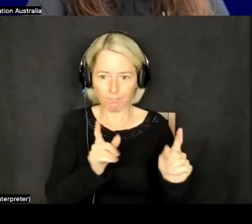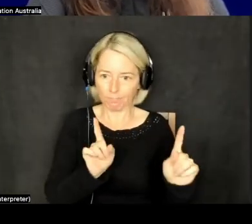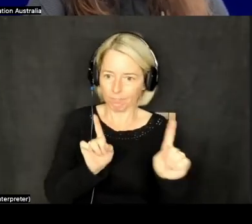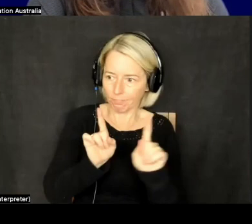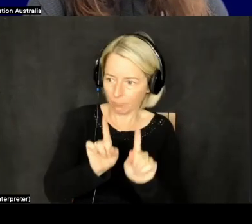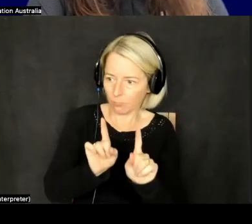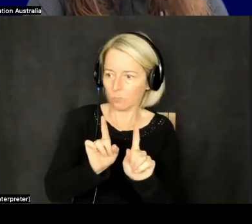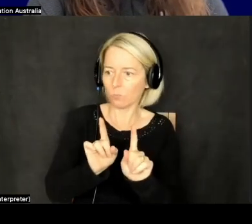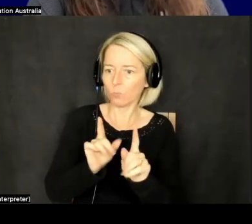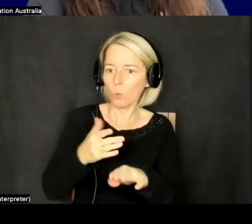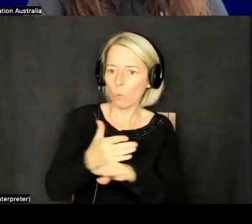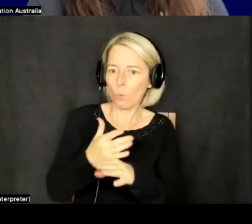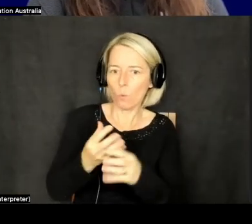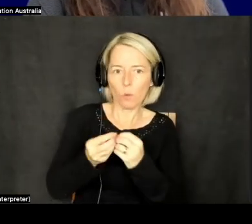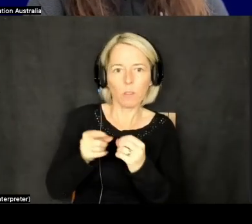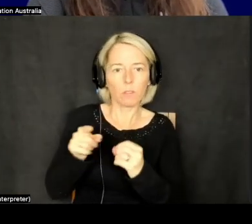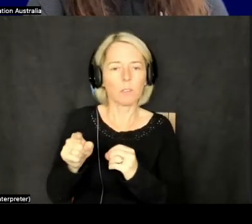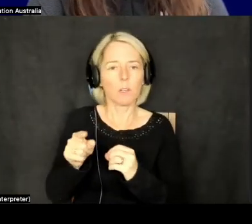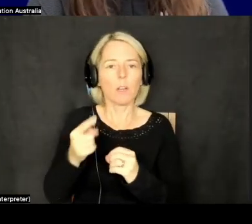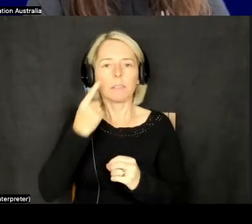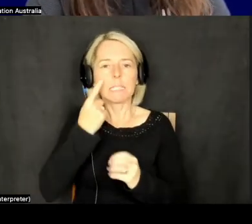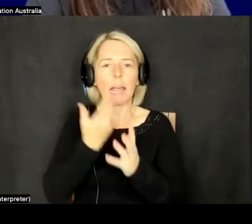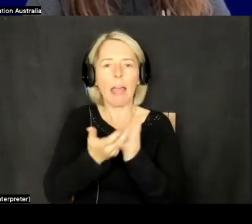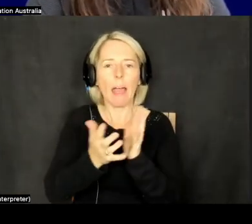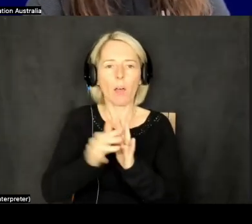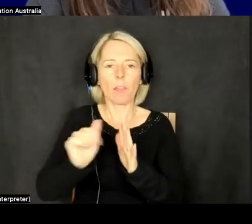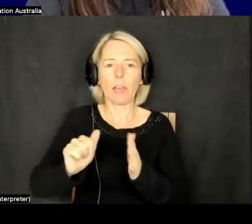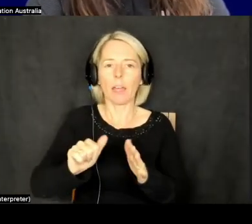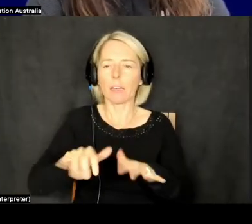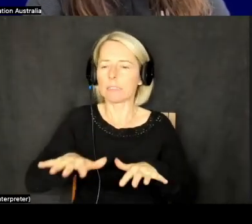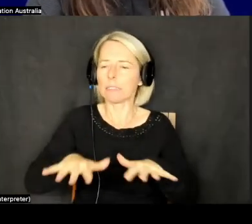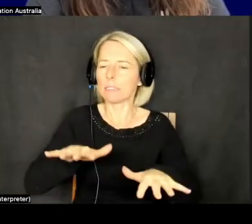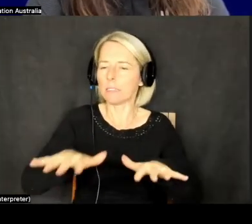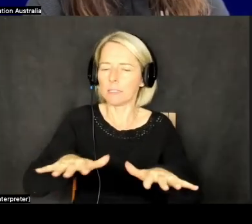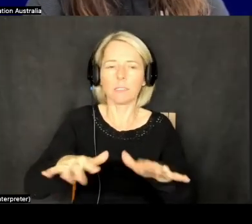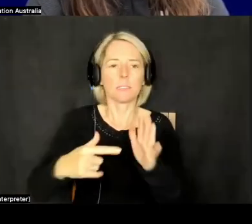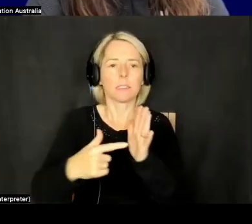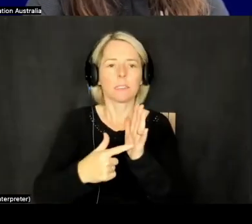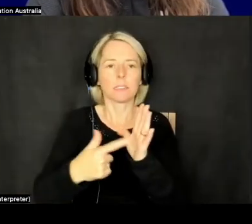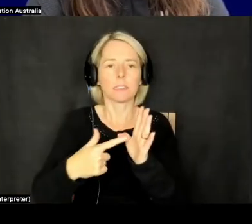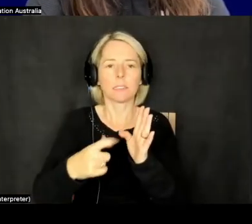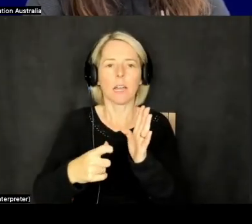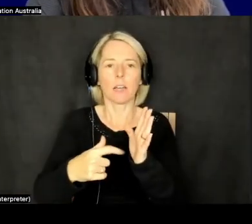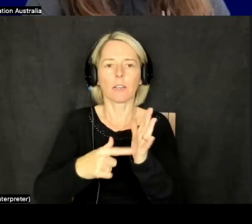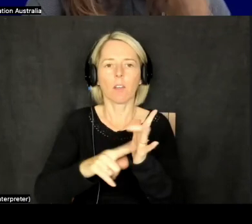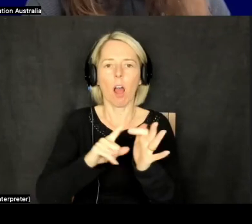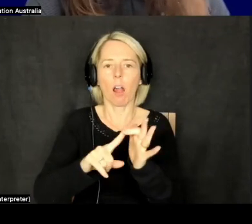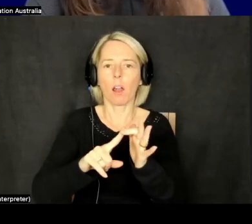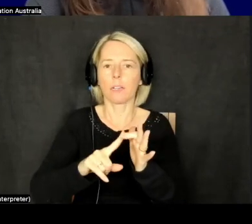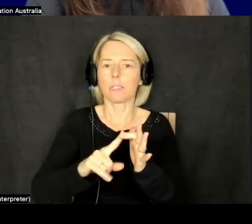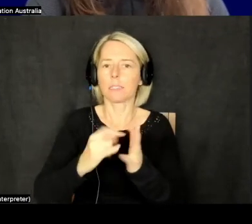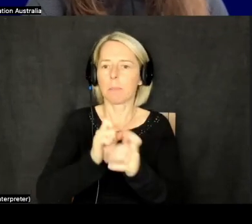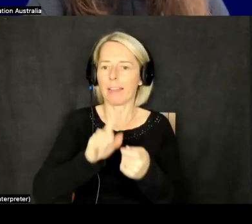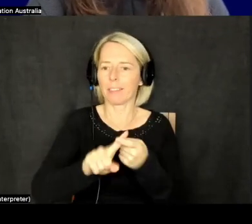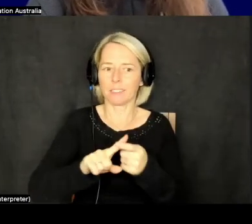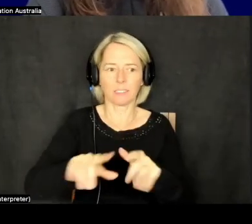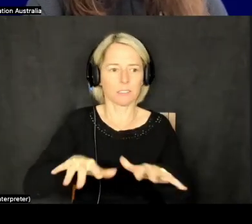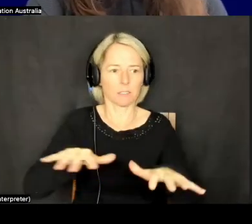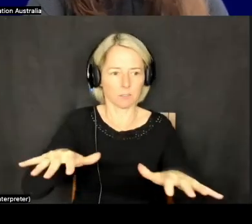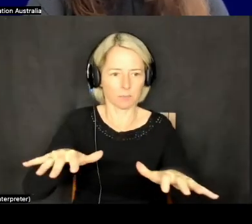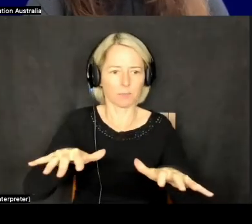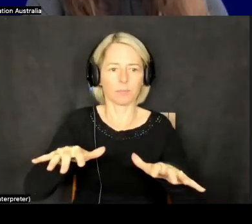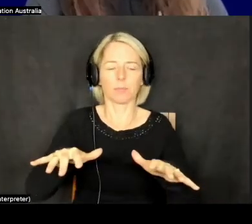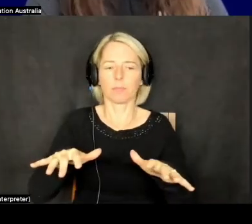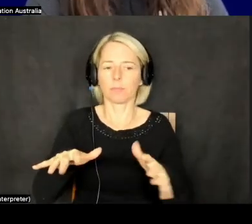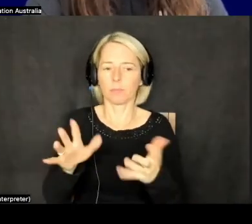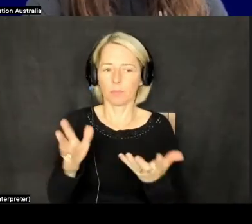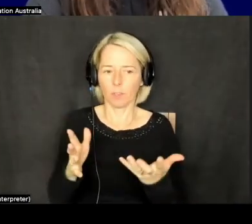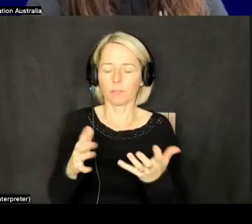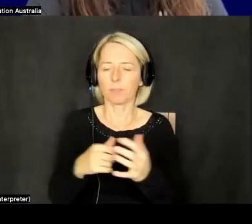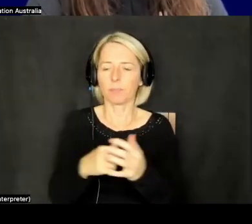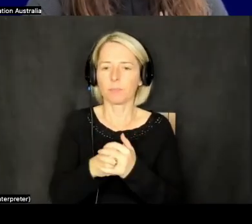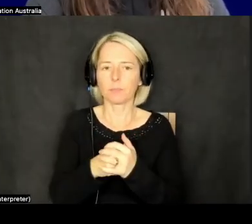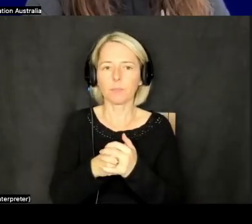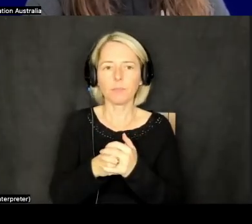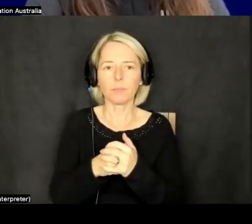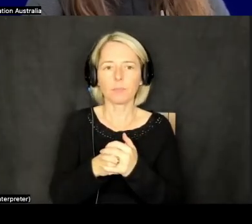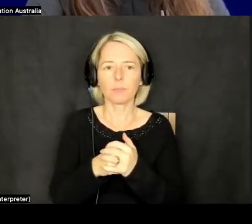how we can extend the tactile space, how we can orient to motivate for movement,